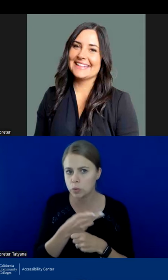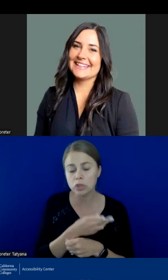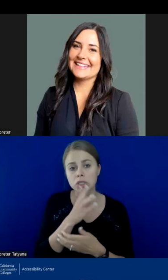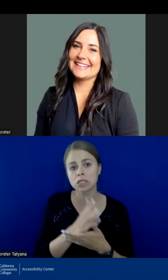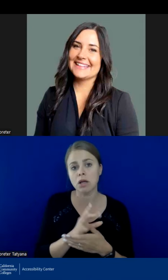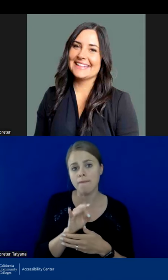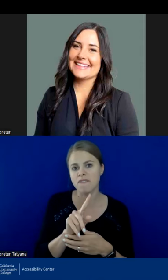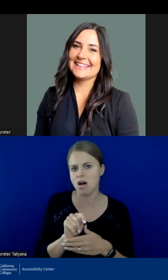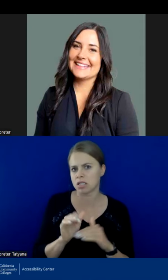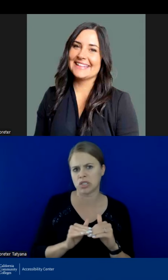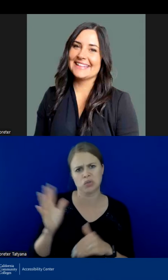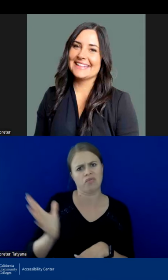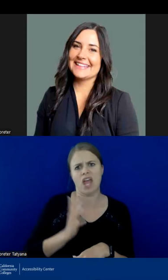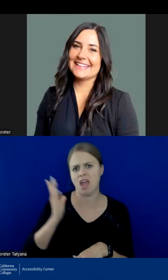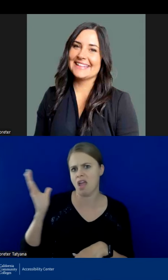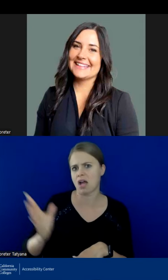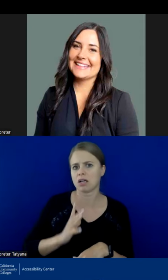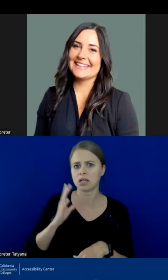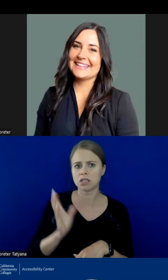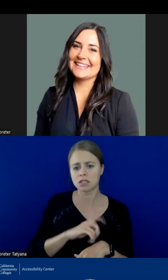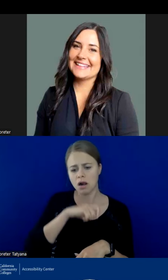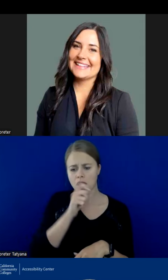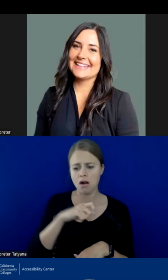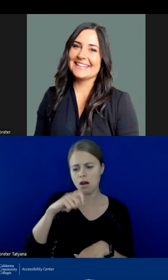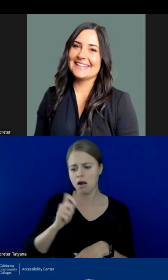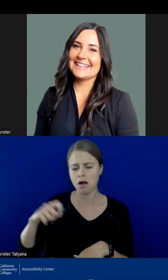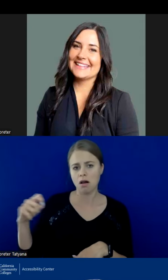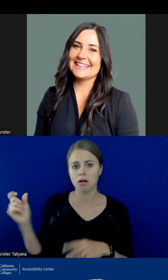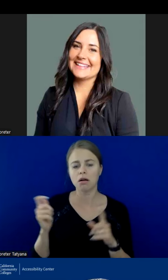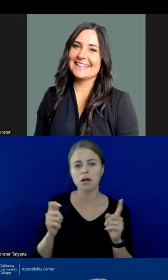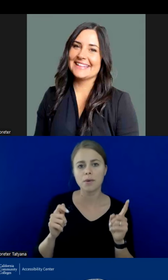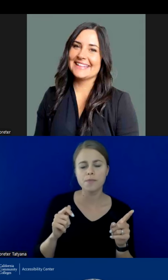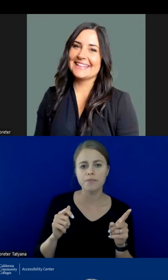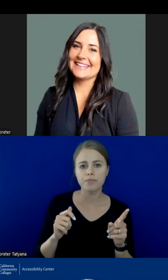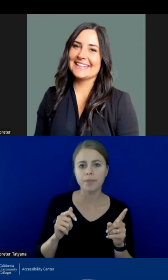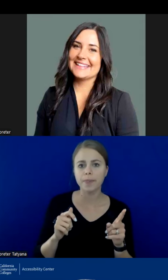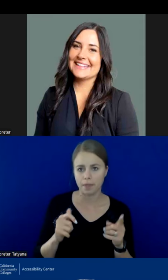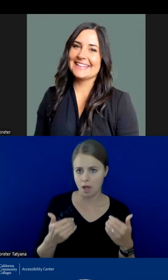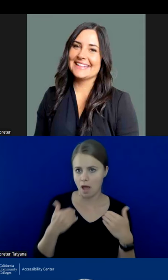And there is a context in place for them.